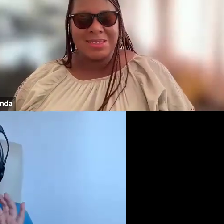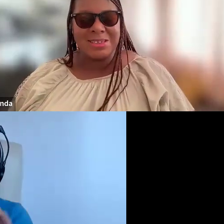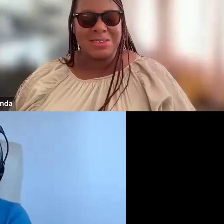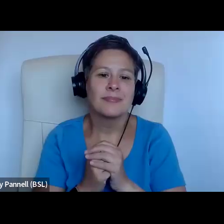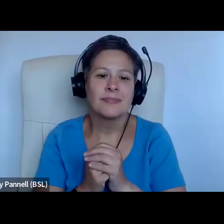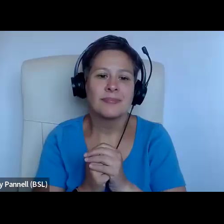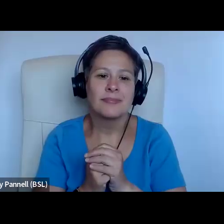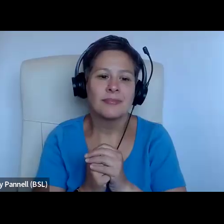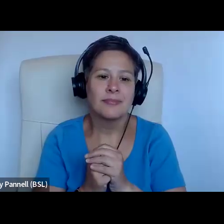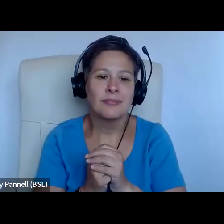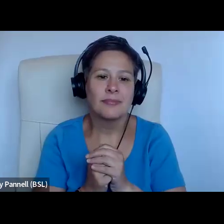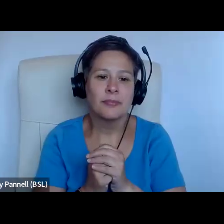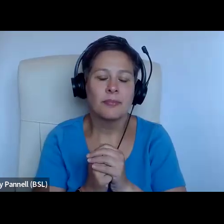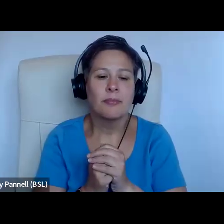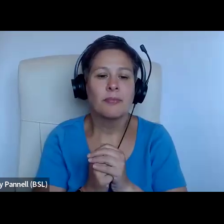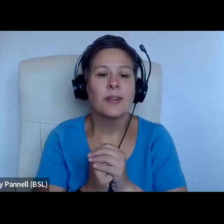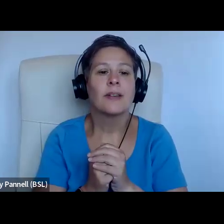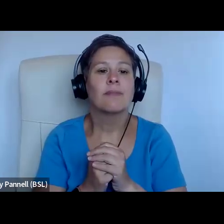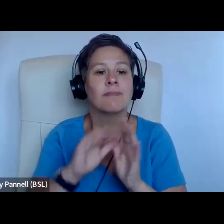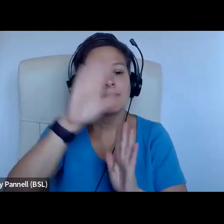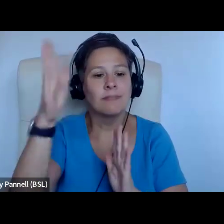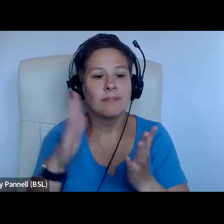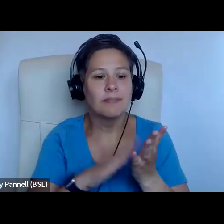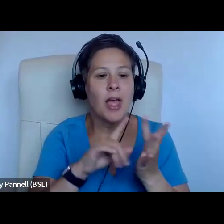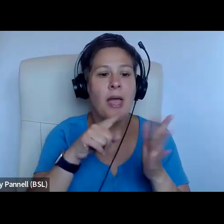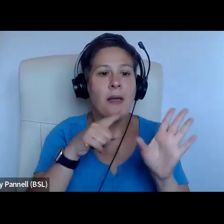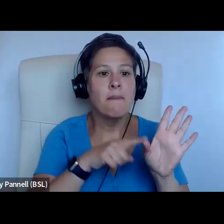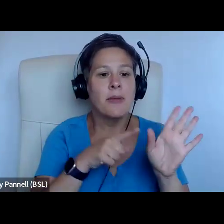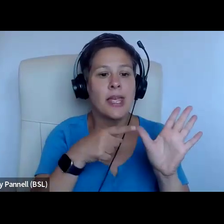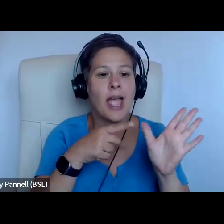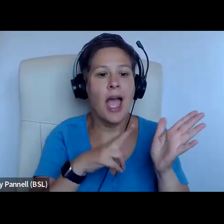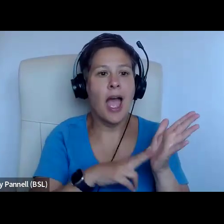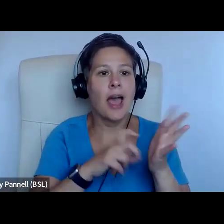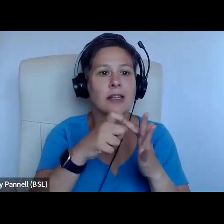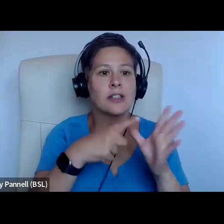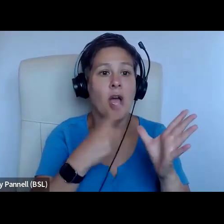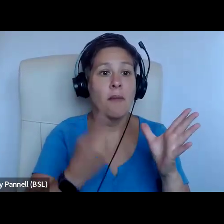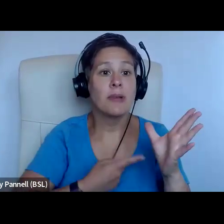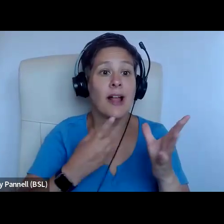university in London where I'm also a class rep. I'm a Black woman with brown